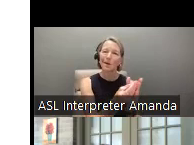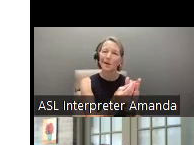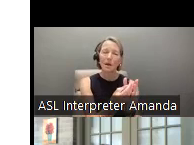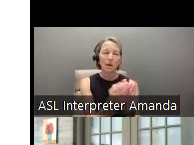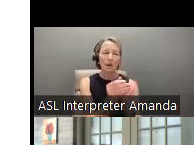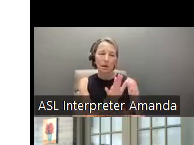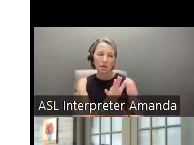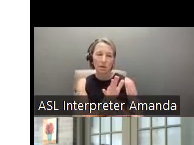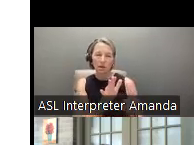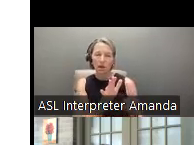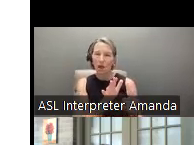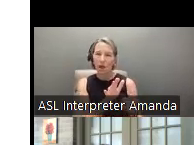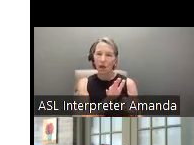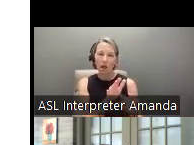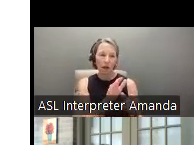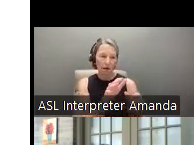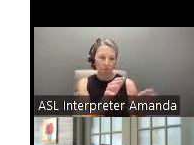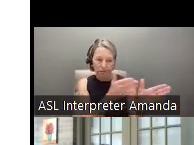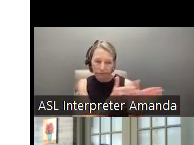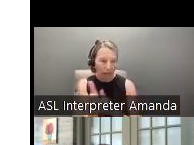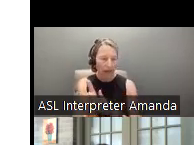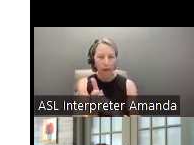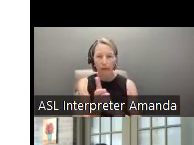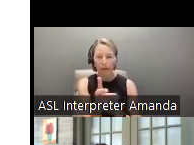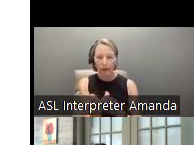there an arrangement between you and the beneficiary if you especially if you're